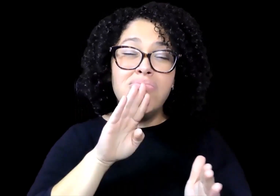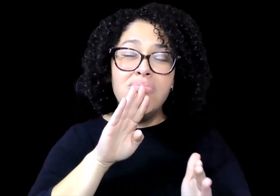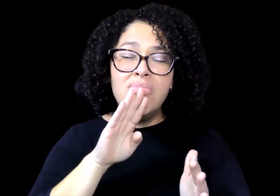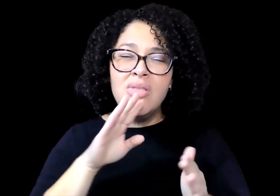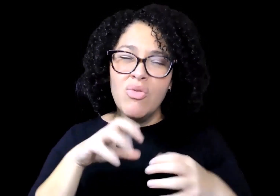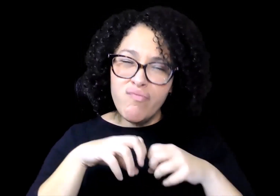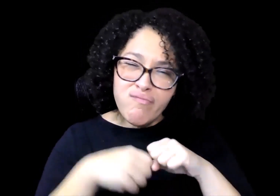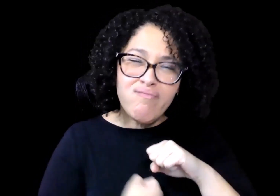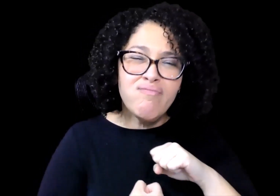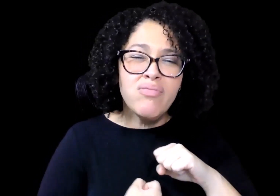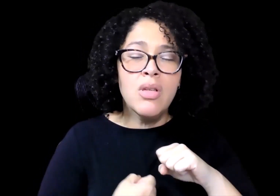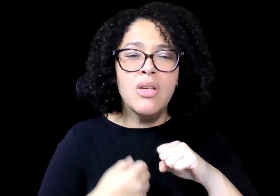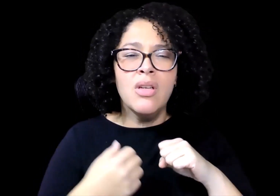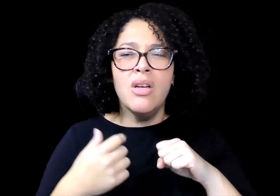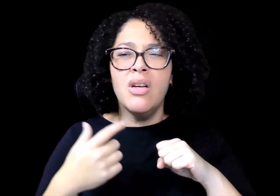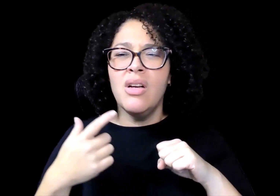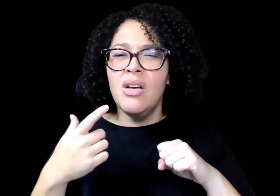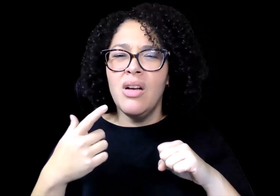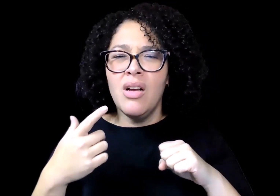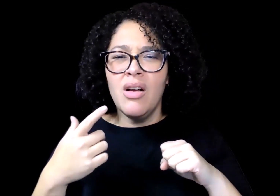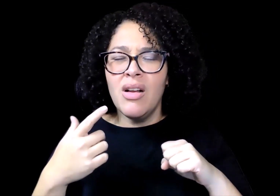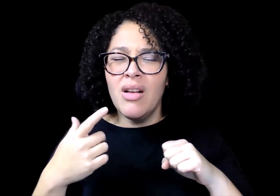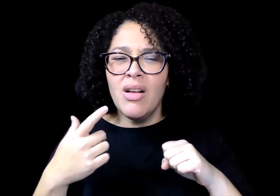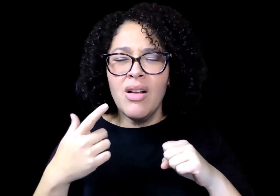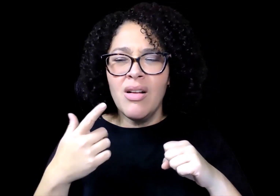there will be times when you're frustrated when you're heartbroken